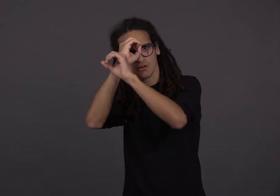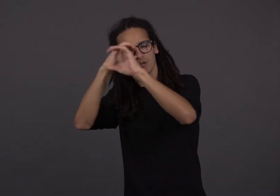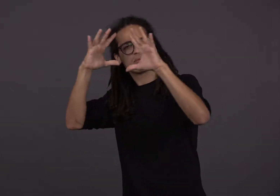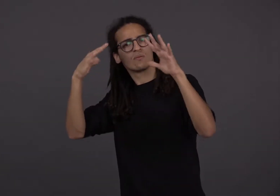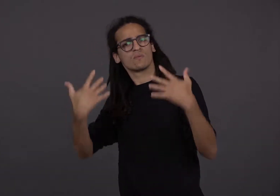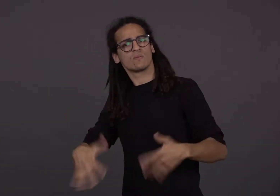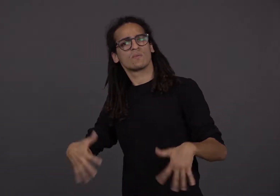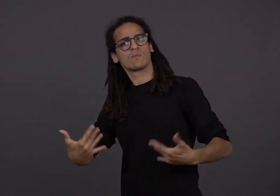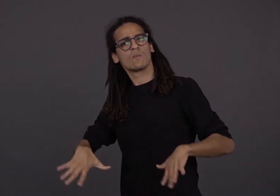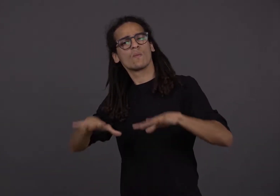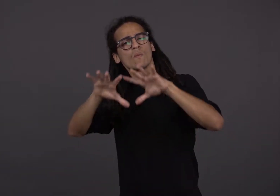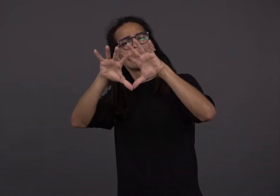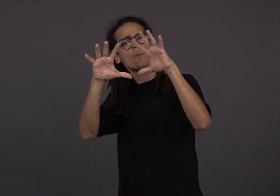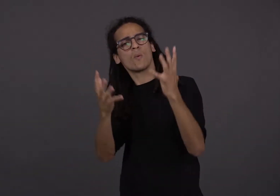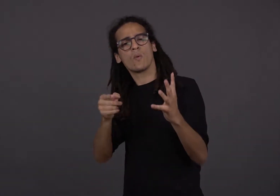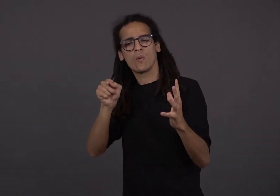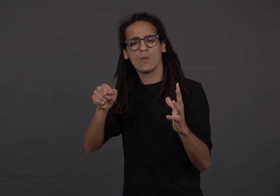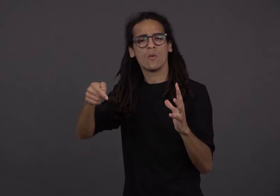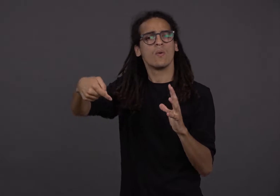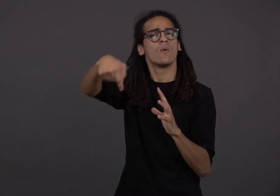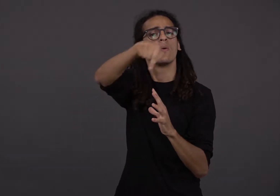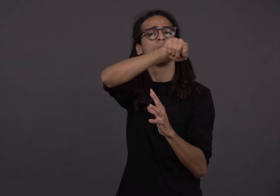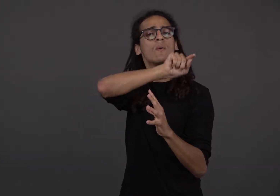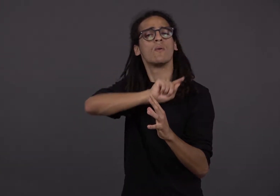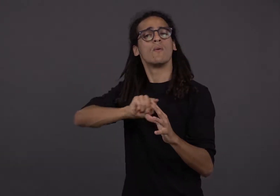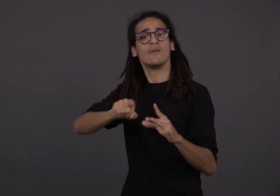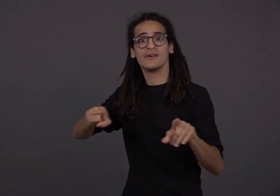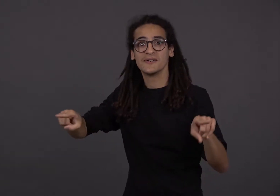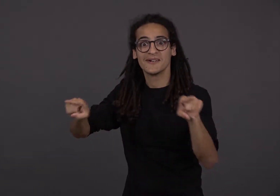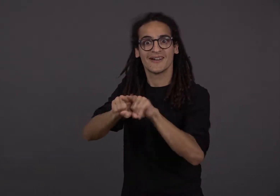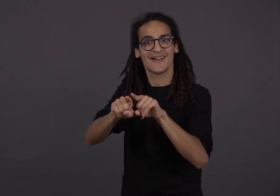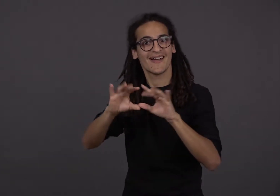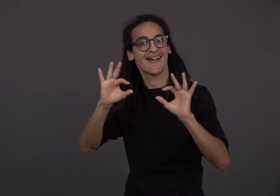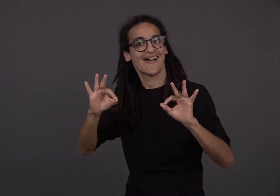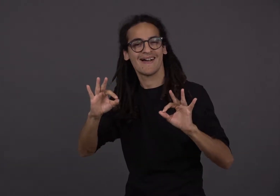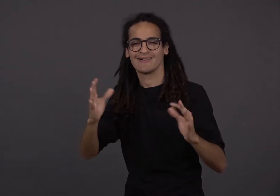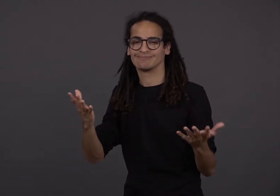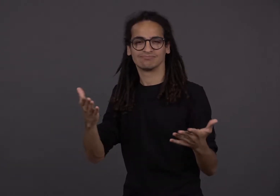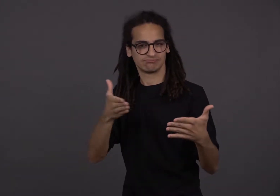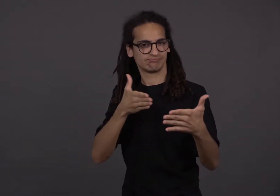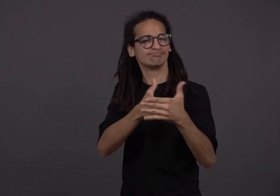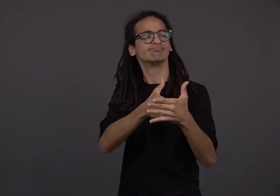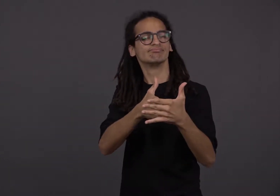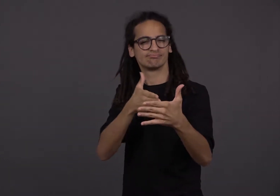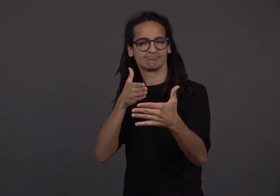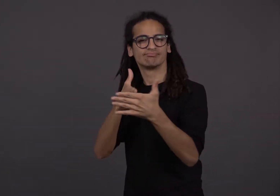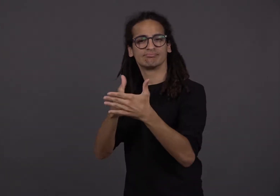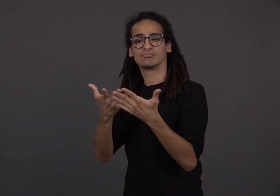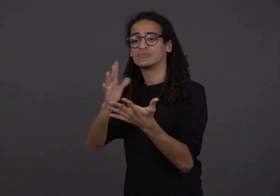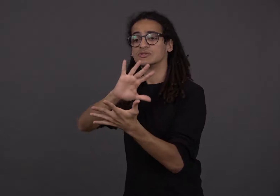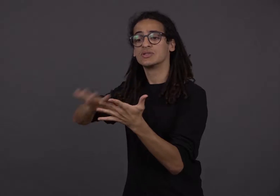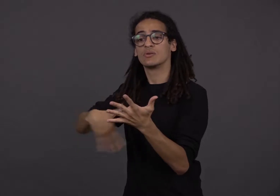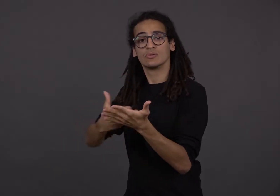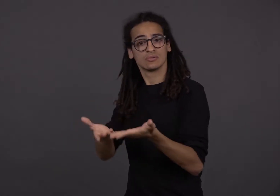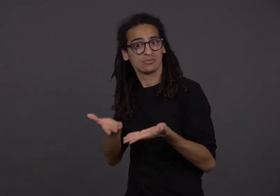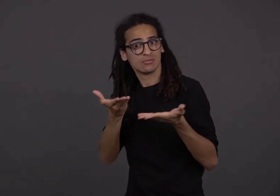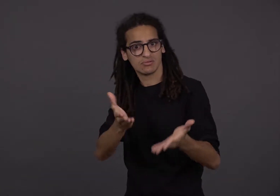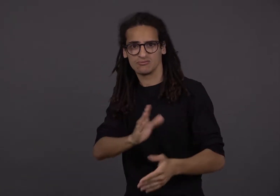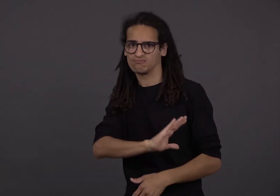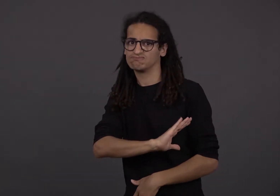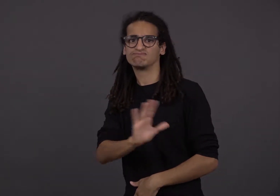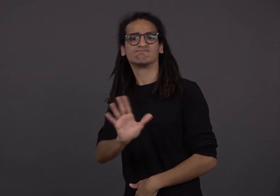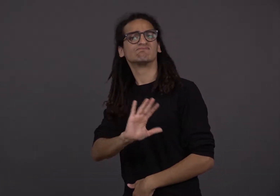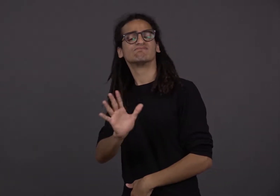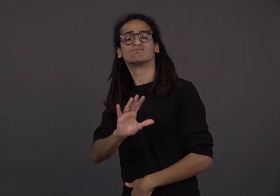But for deaf children in much of the world, literacy is out of reach